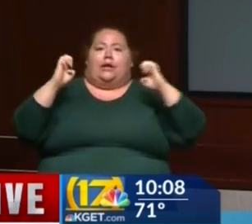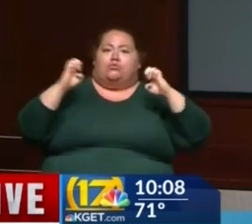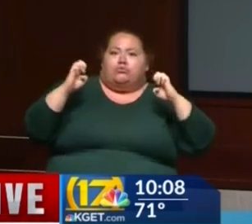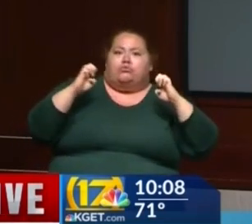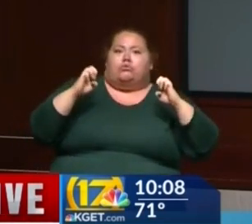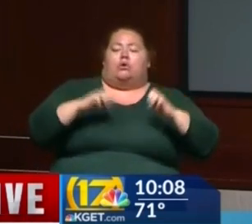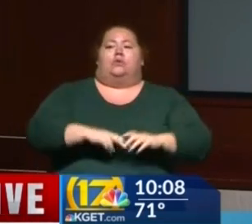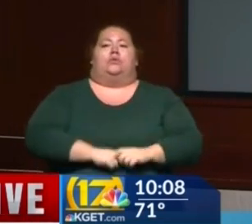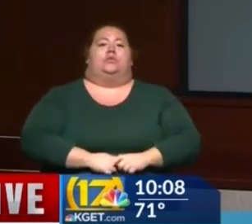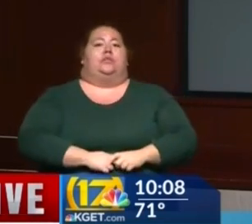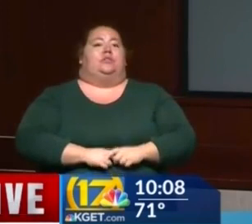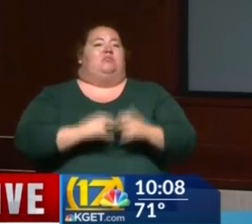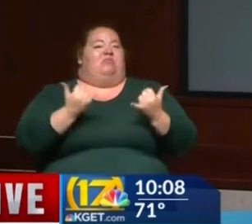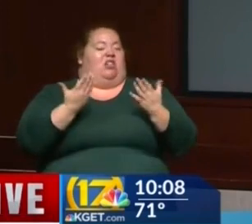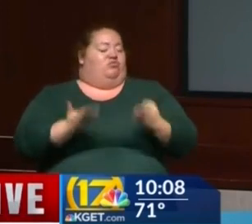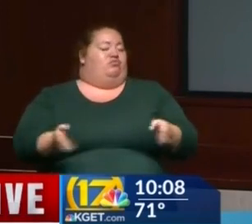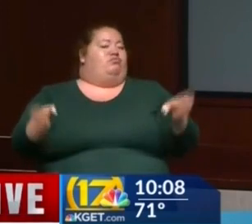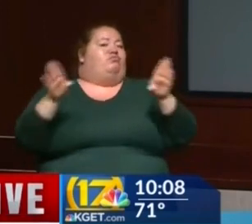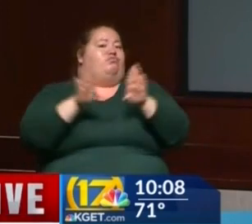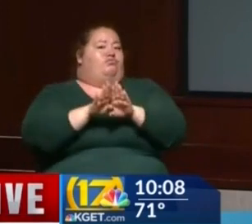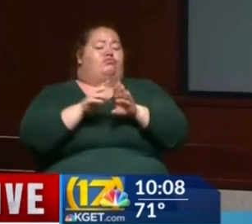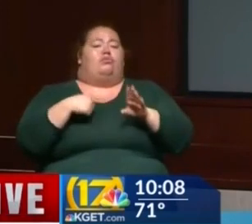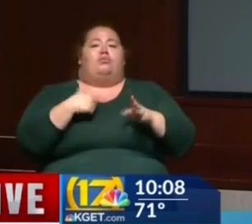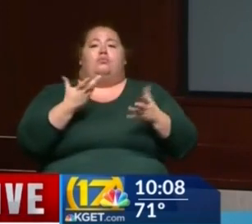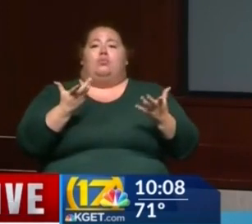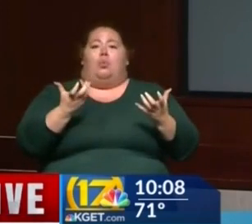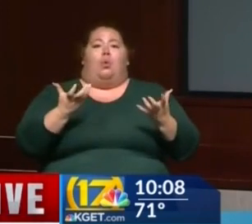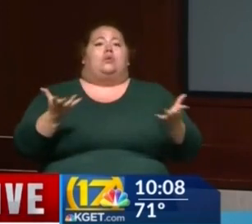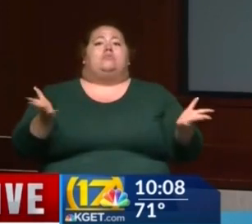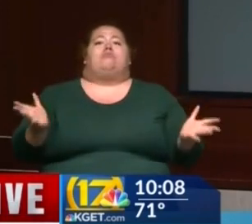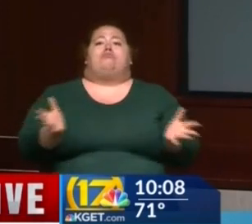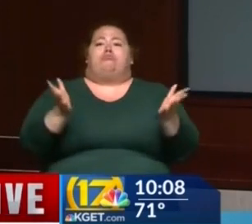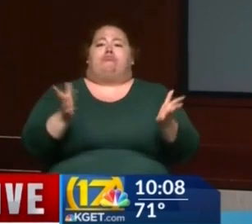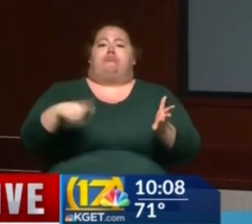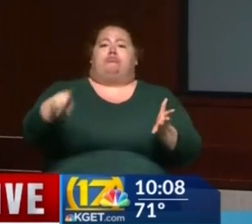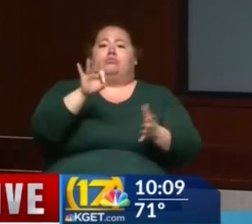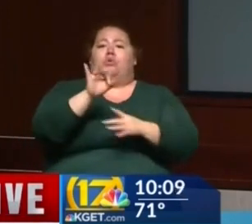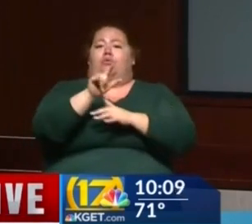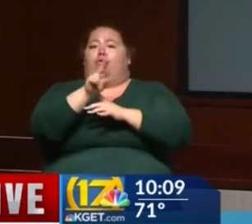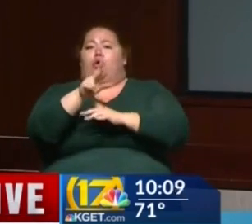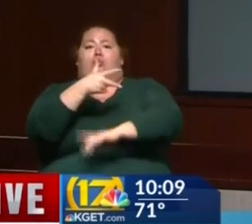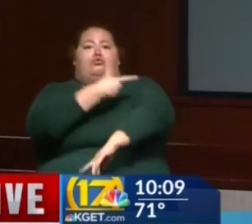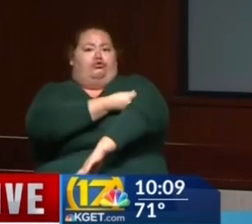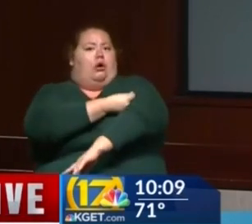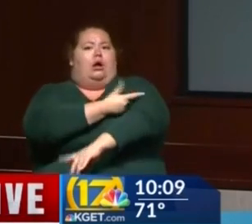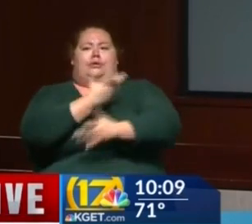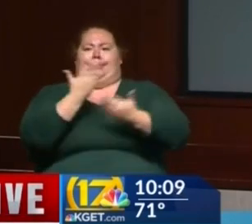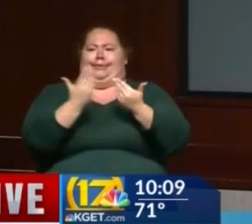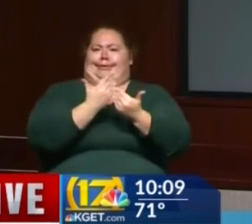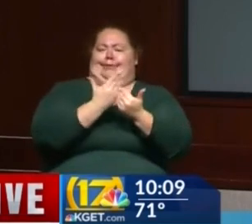REGULAR EXERCISE AND HEALTHY EATING I WOULD LIKE TO CLOSE MY